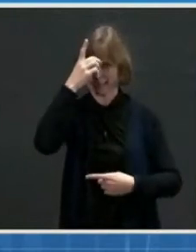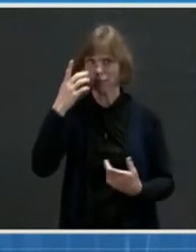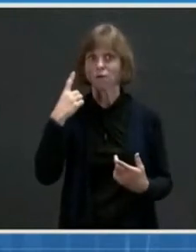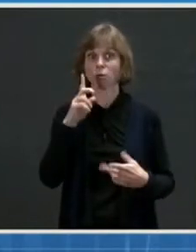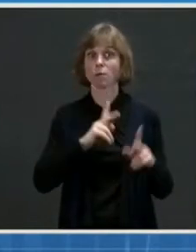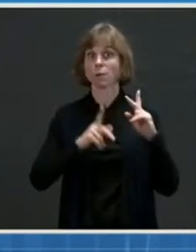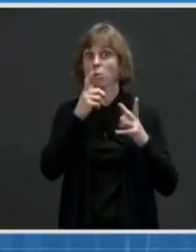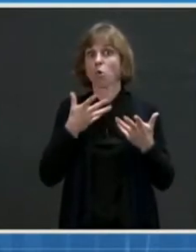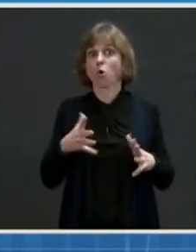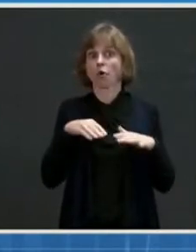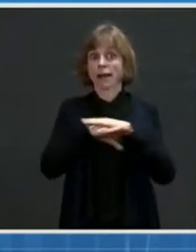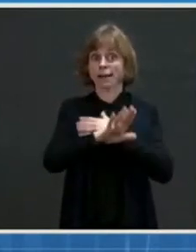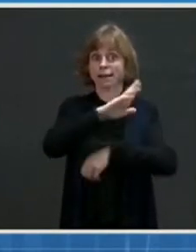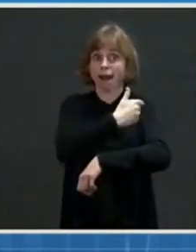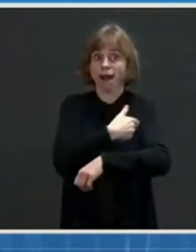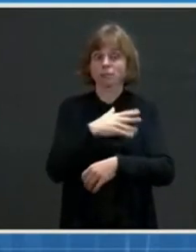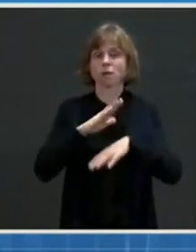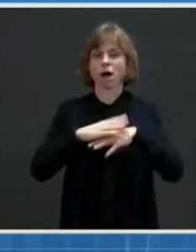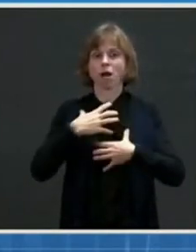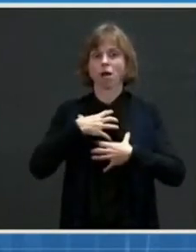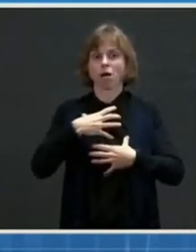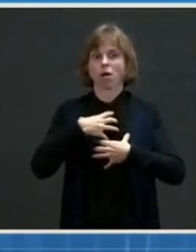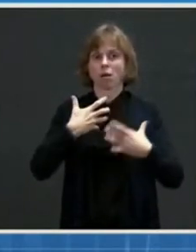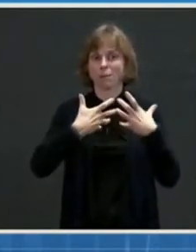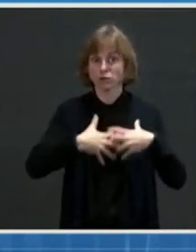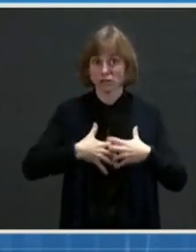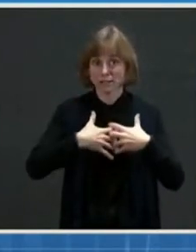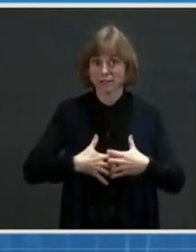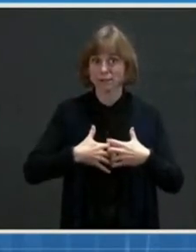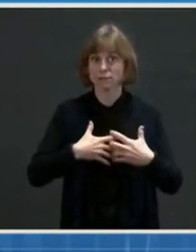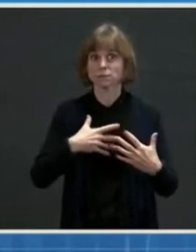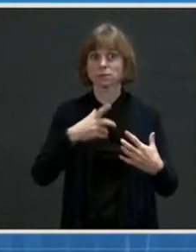STANDARD OF CARE FOR ADVANCED